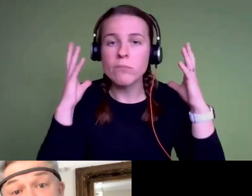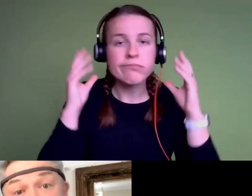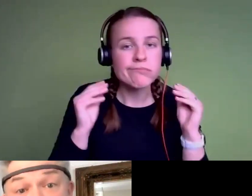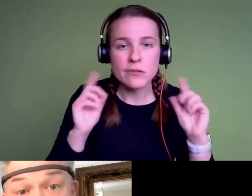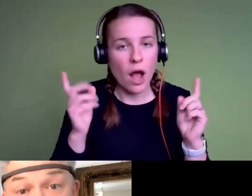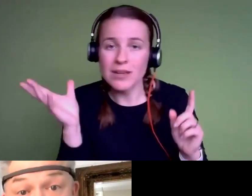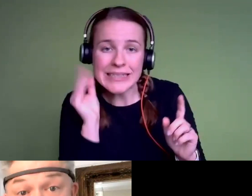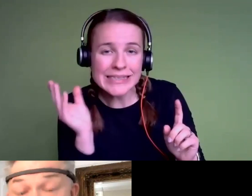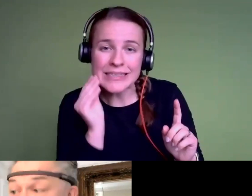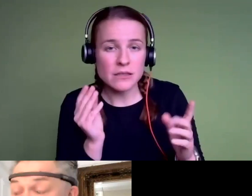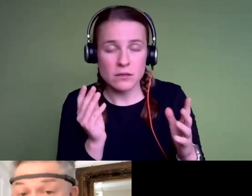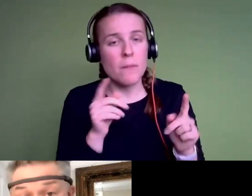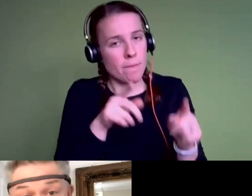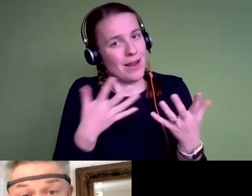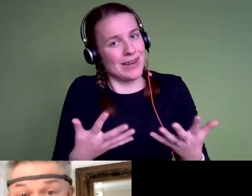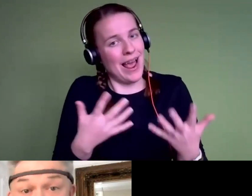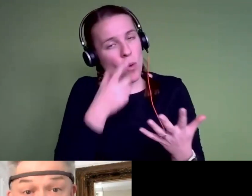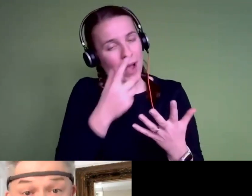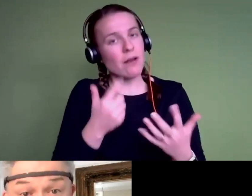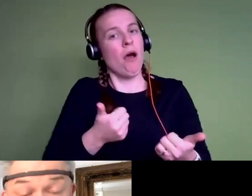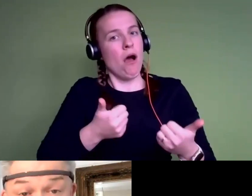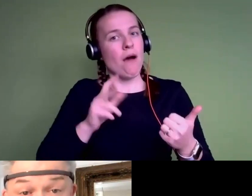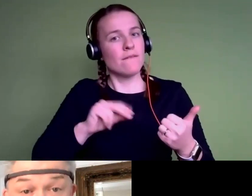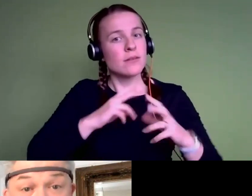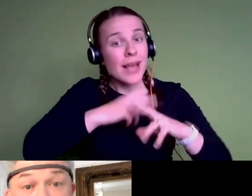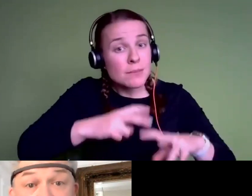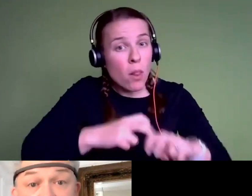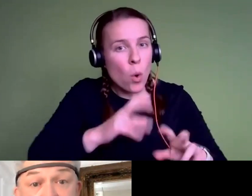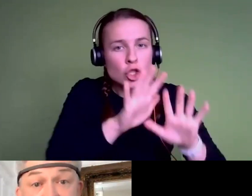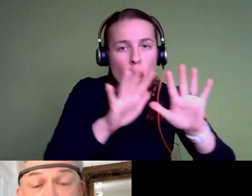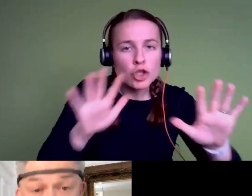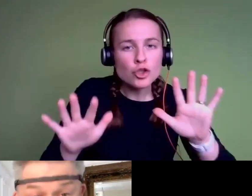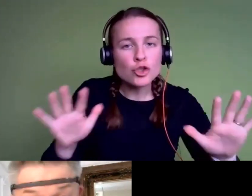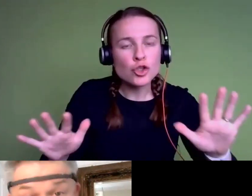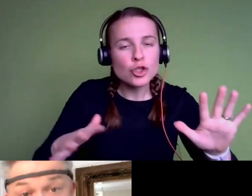Maybe